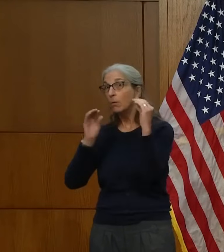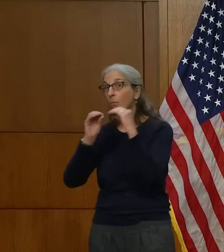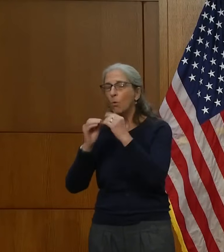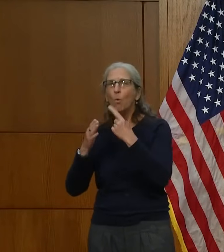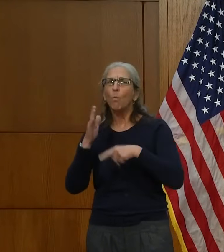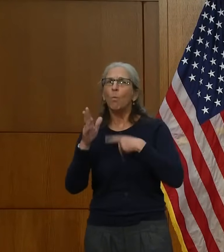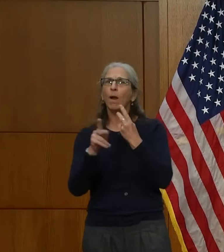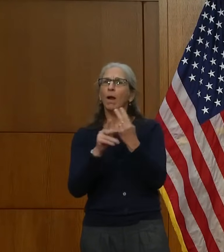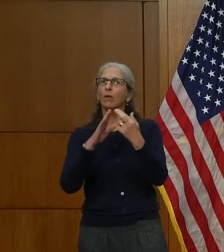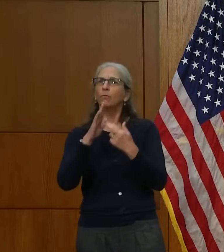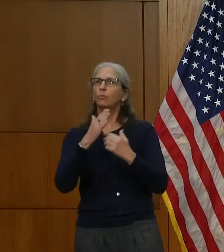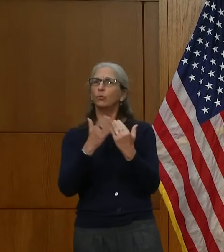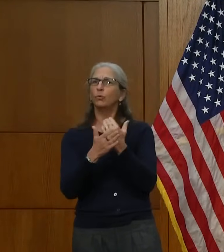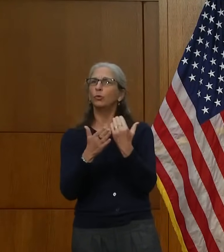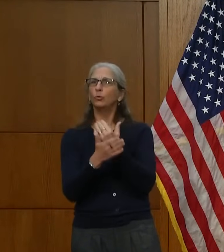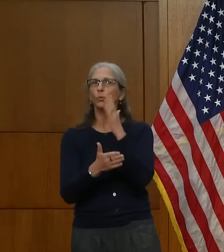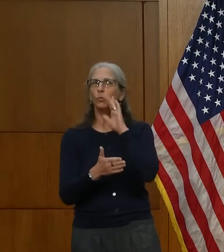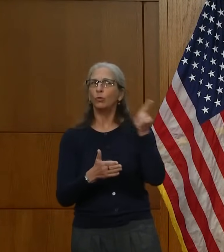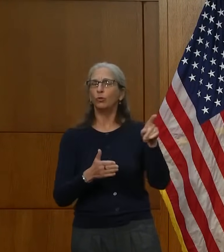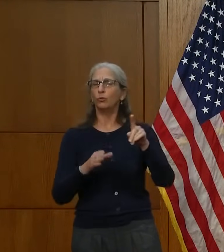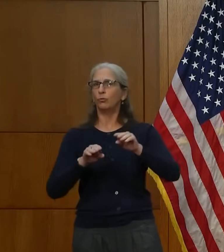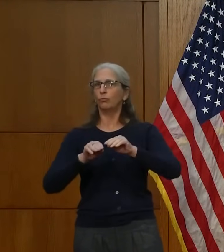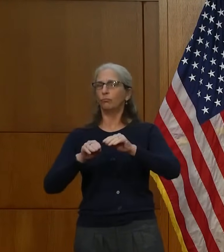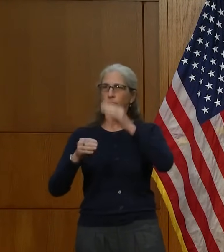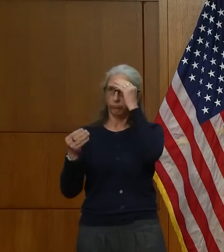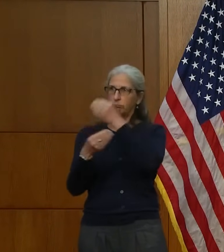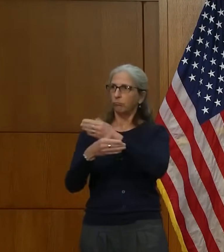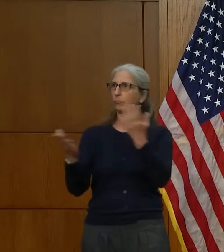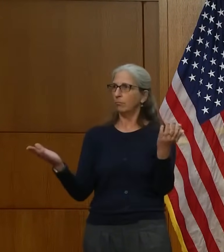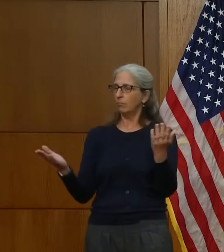CONTINUE TO RISE, WHAT KIND OF REGULATIONS MIGHT BE LOOKING AT